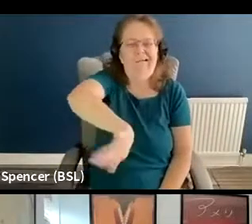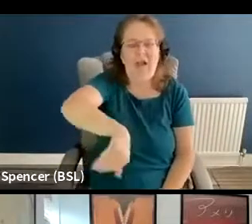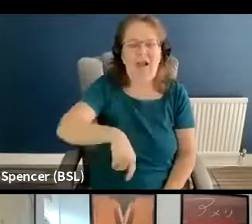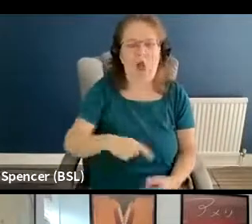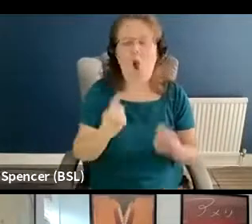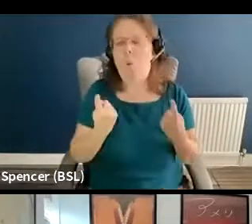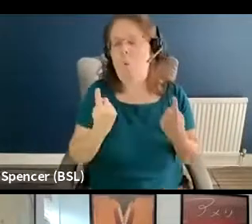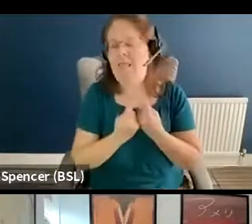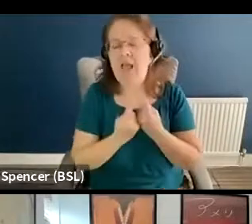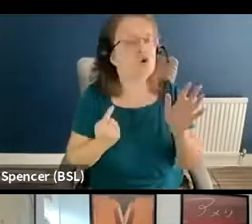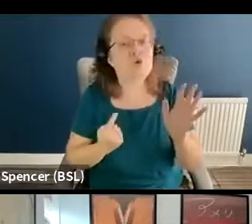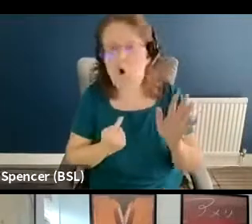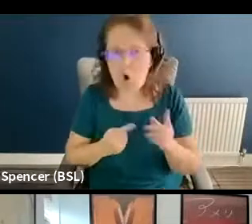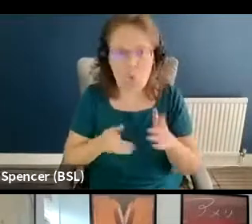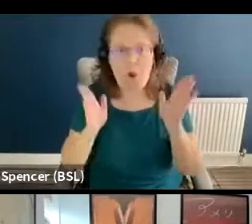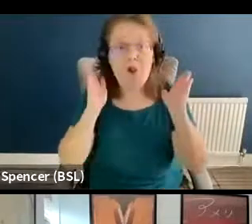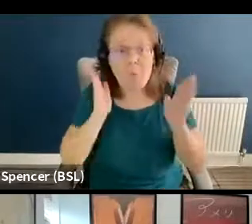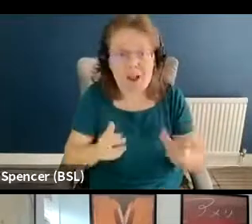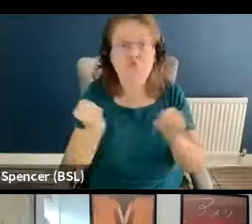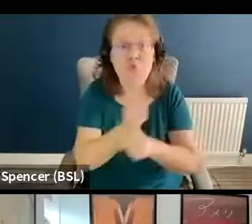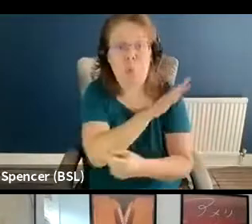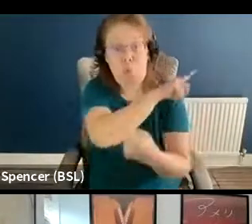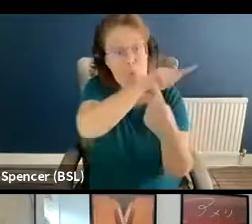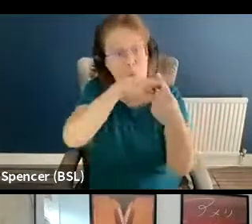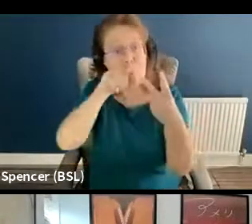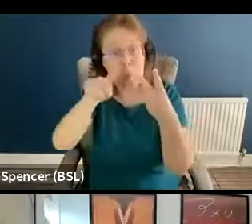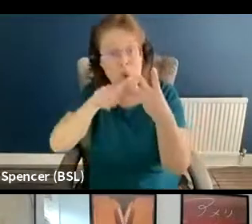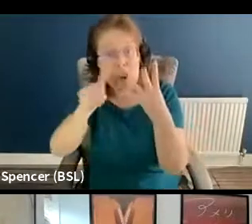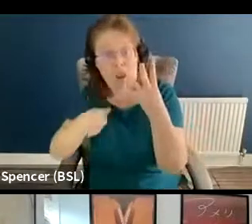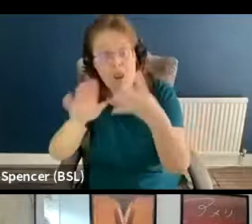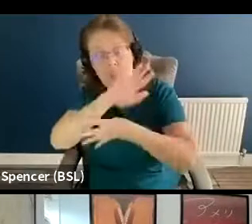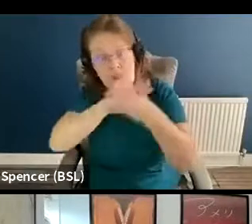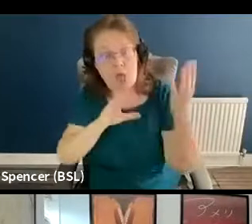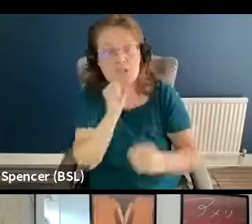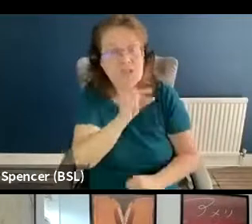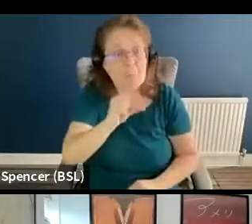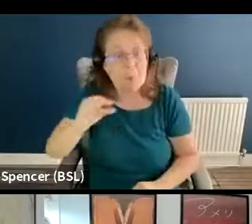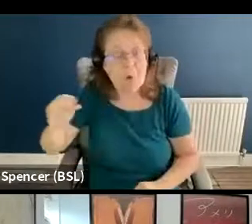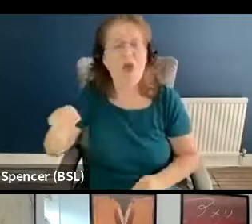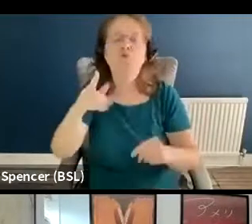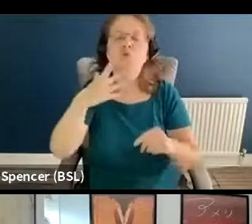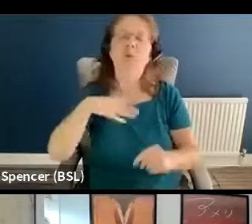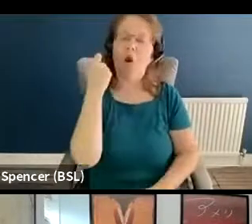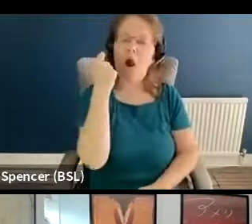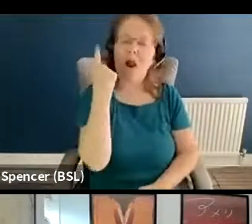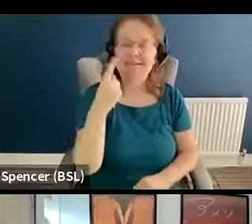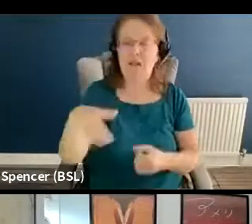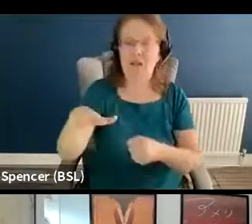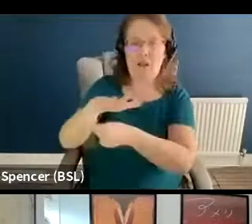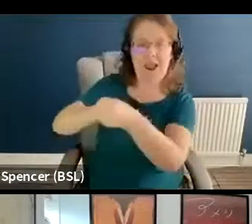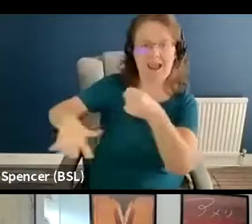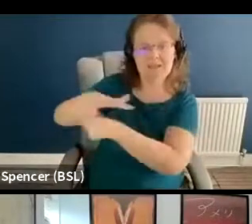to do? You have to do all of these things, all of them. So understand that society expects it